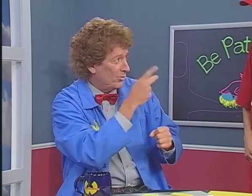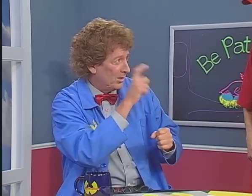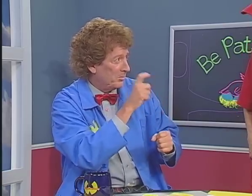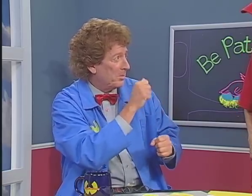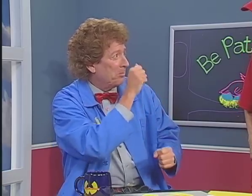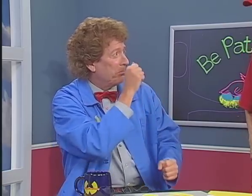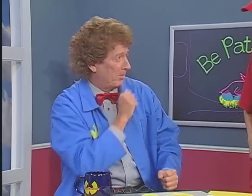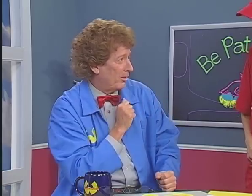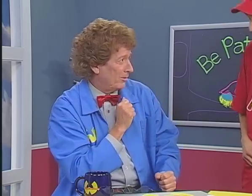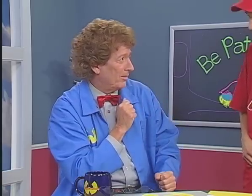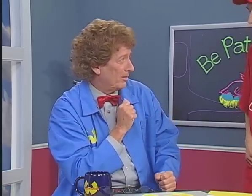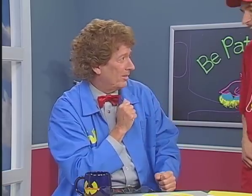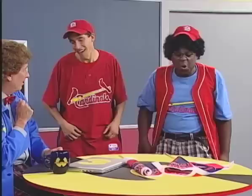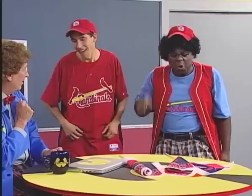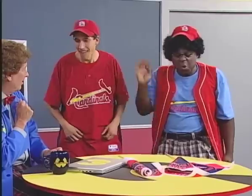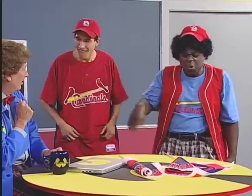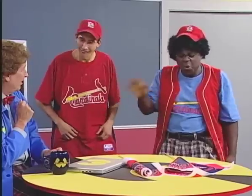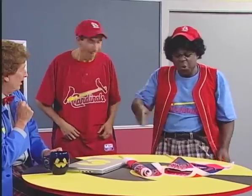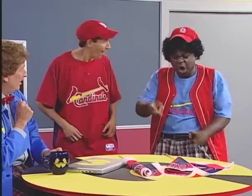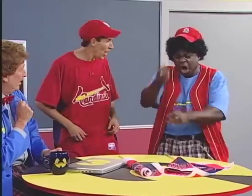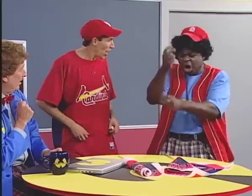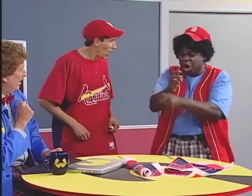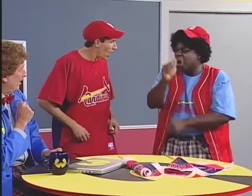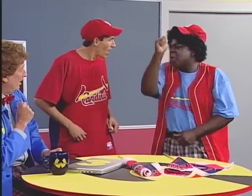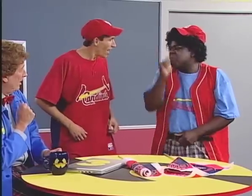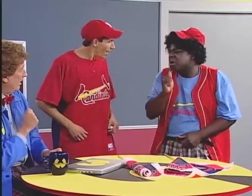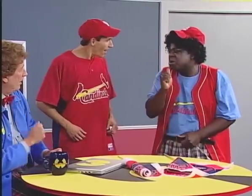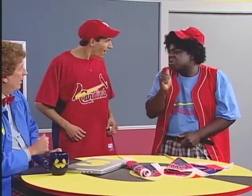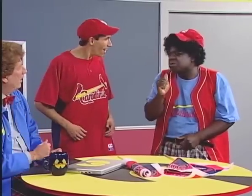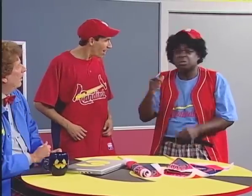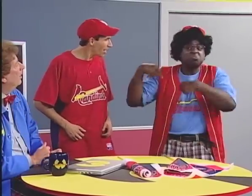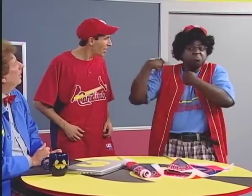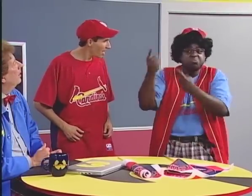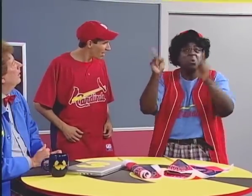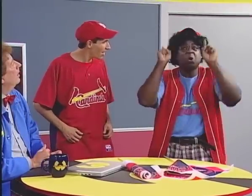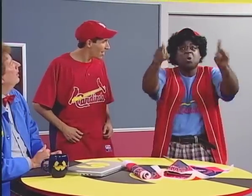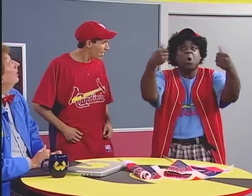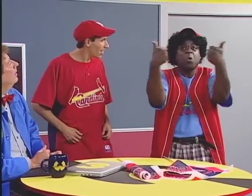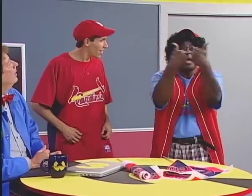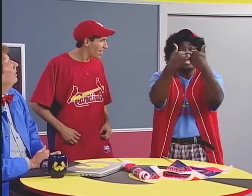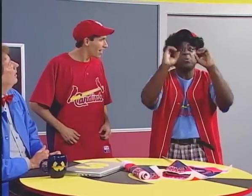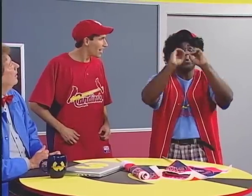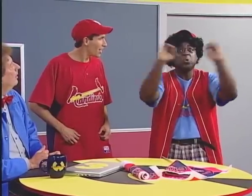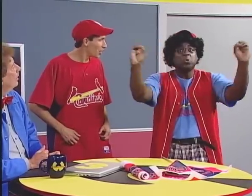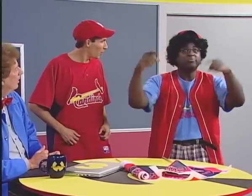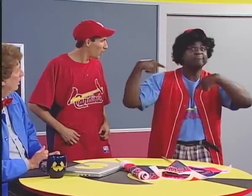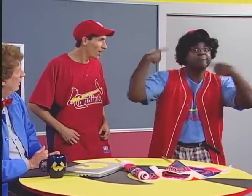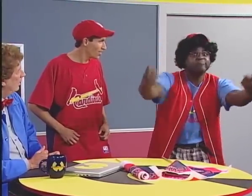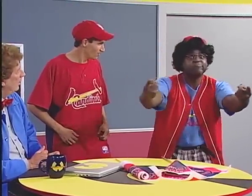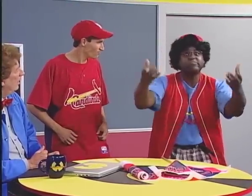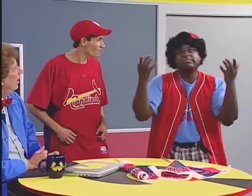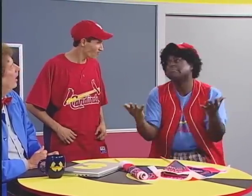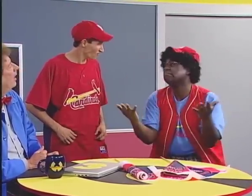YOU TWO NEED TO BE PATIENT. BUT IT'S HARD TO BE PATIENT. IT'S BEEN A LONG TIME SINCE WE'VE BEEN TO A CARDINALS GAME!